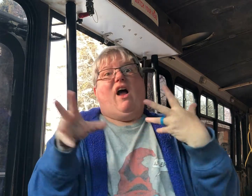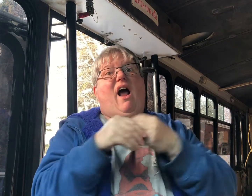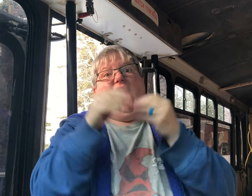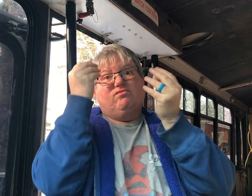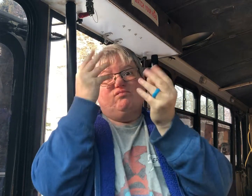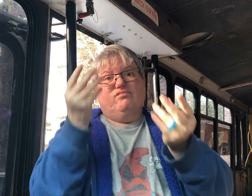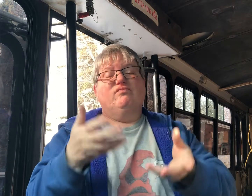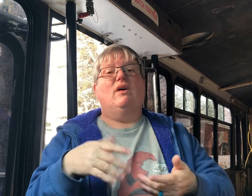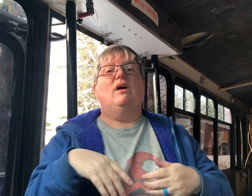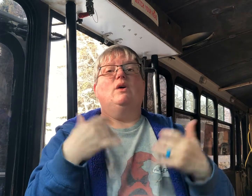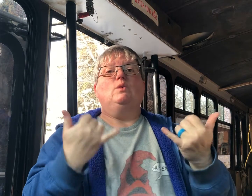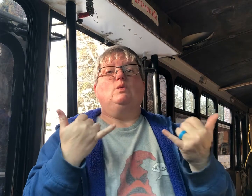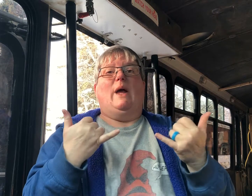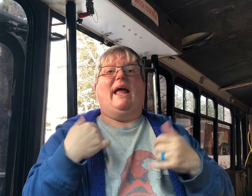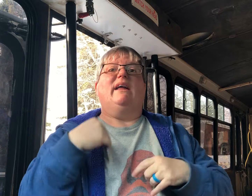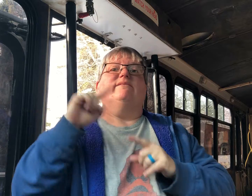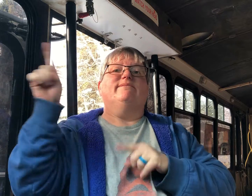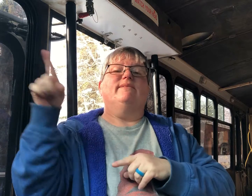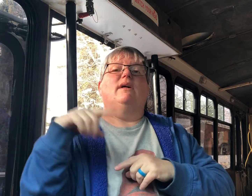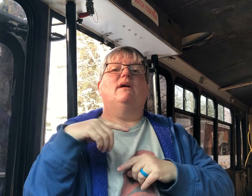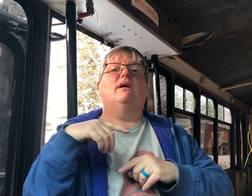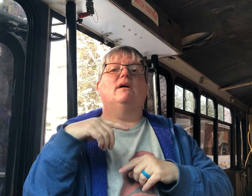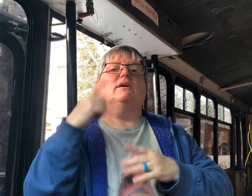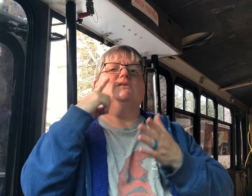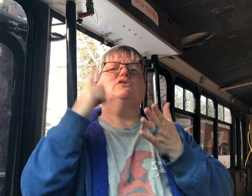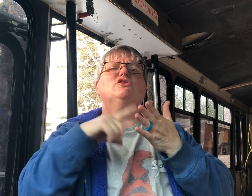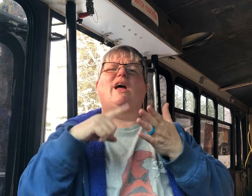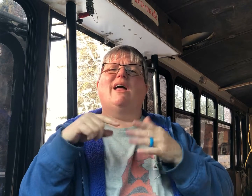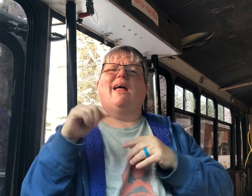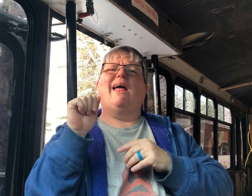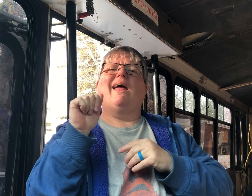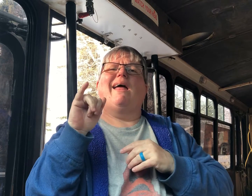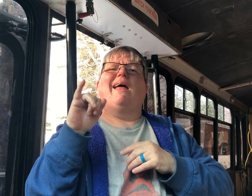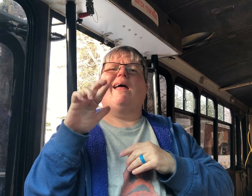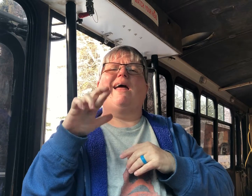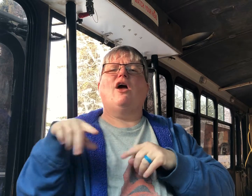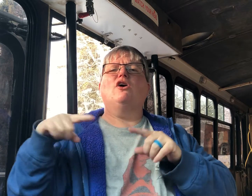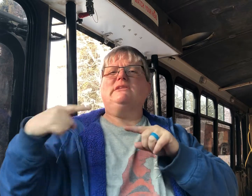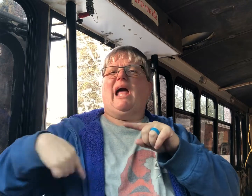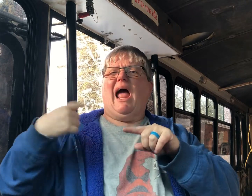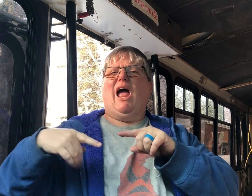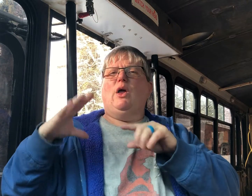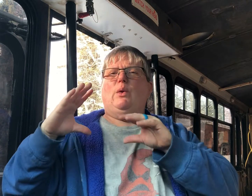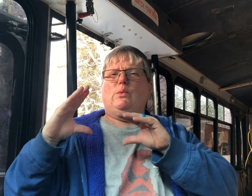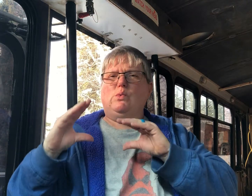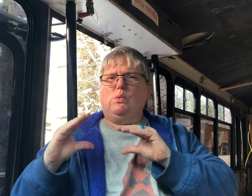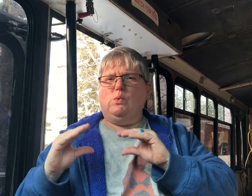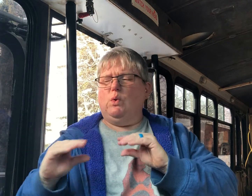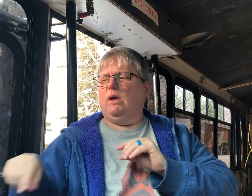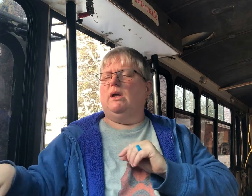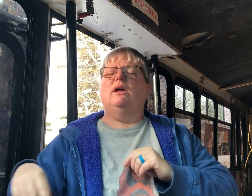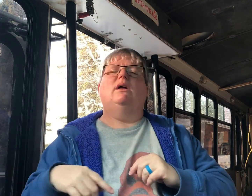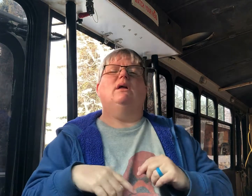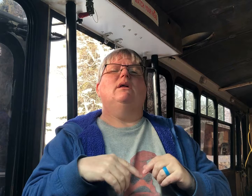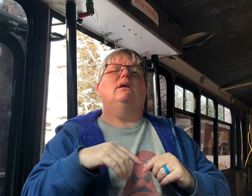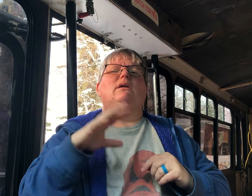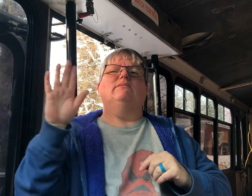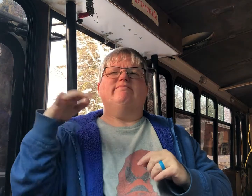But in added news. Today I went to check because the air in this tire up here was getting low.